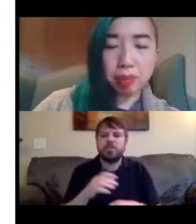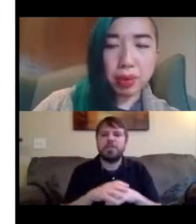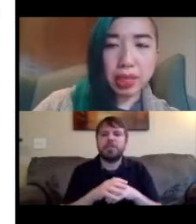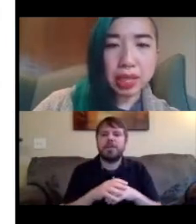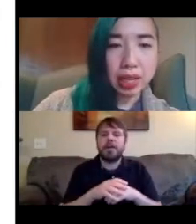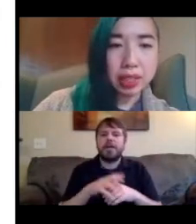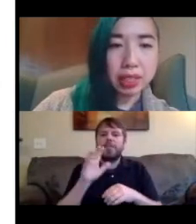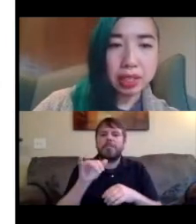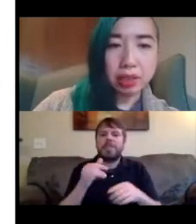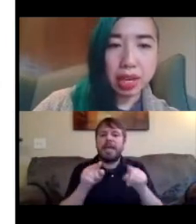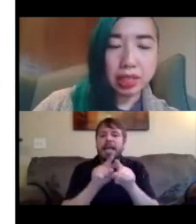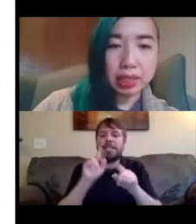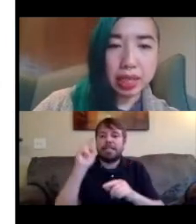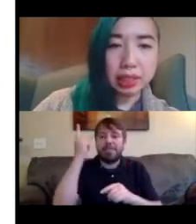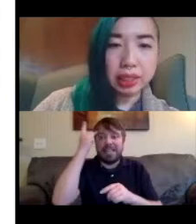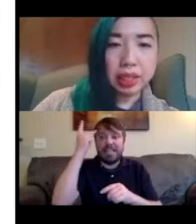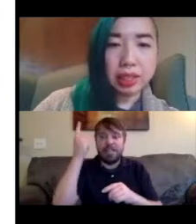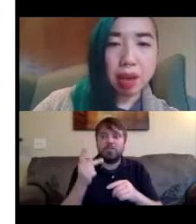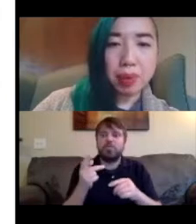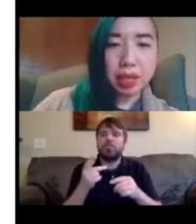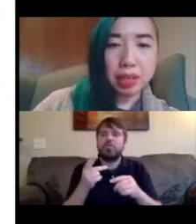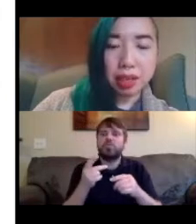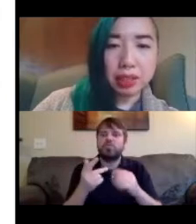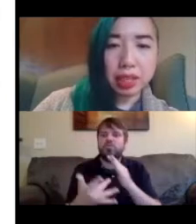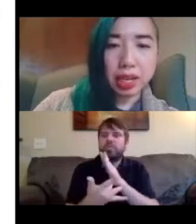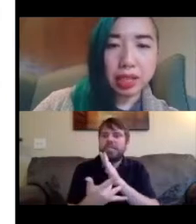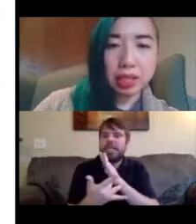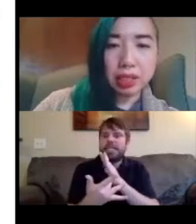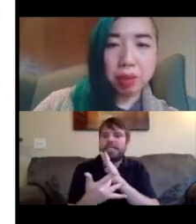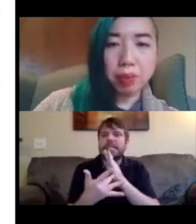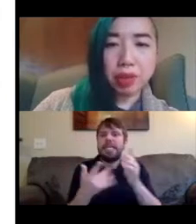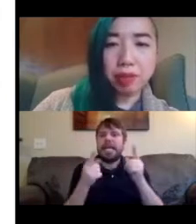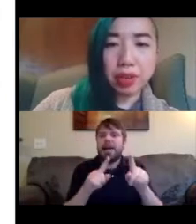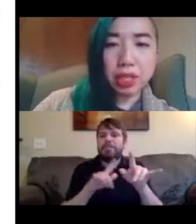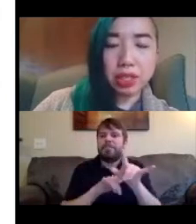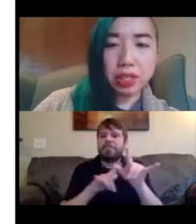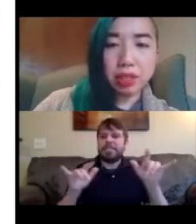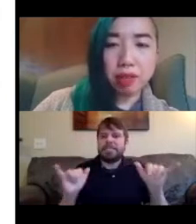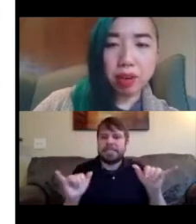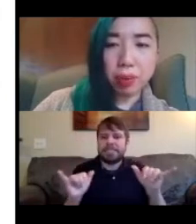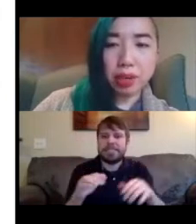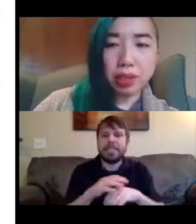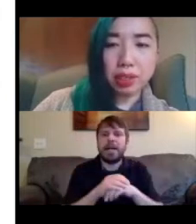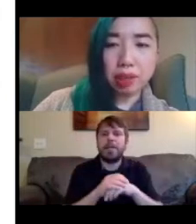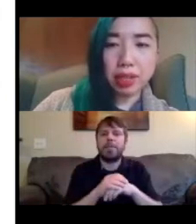poetic tactic in the United States is happening alongside a proliferation of our awareness of it